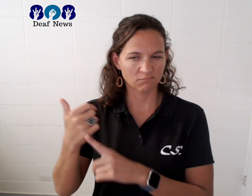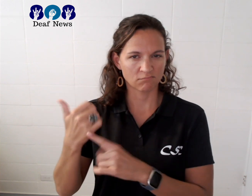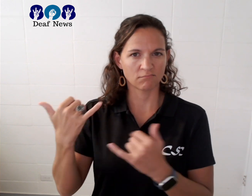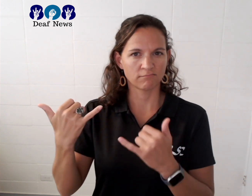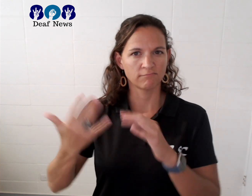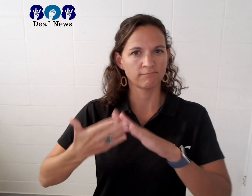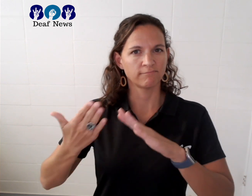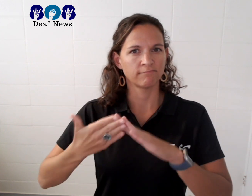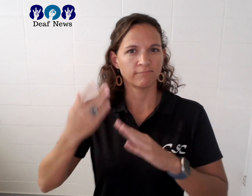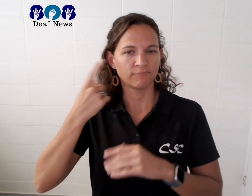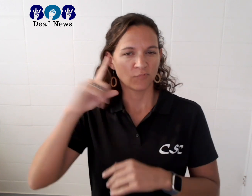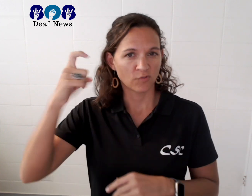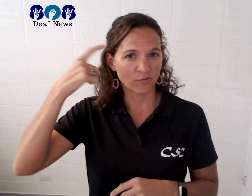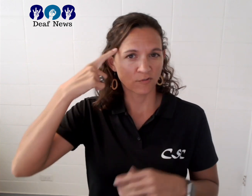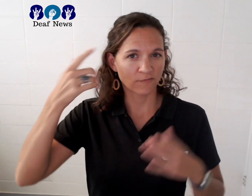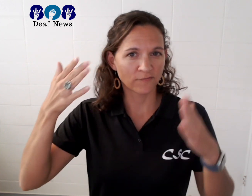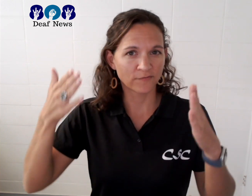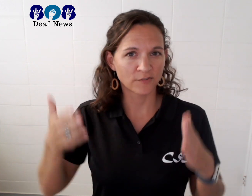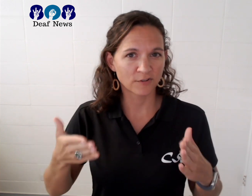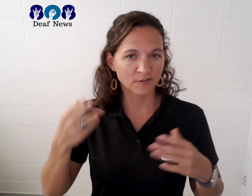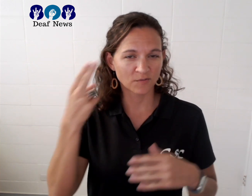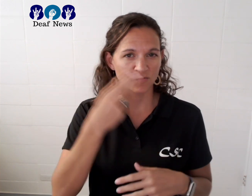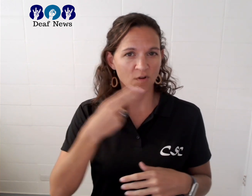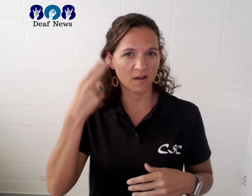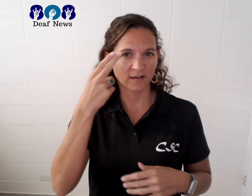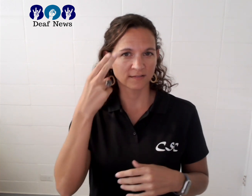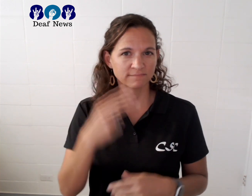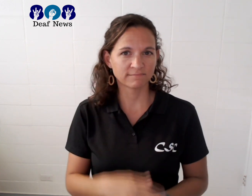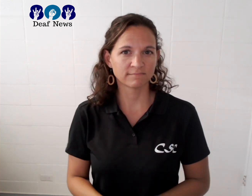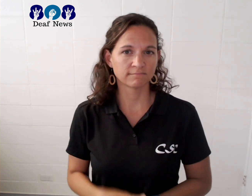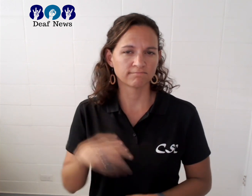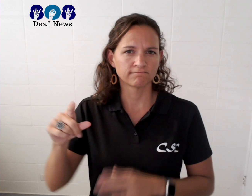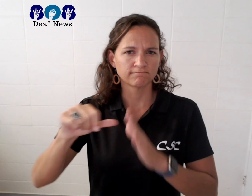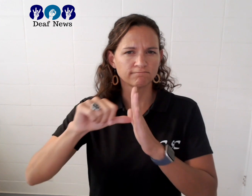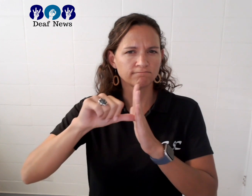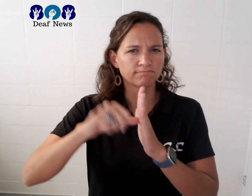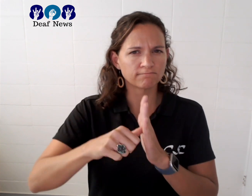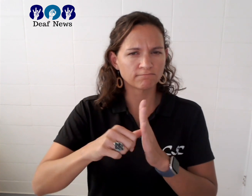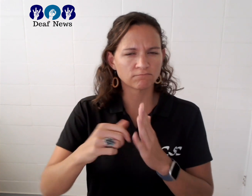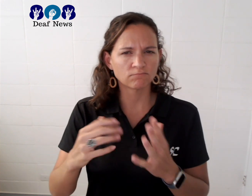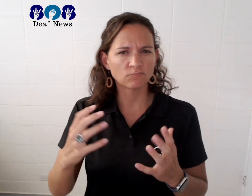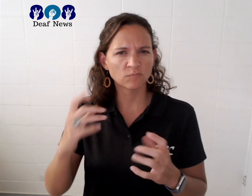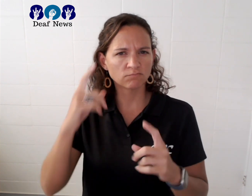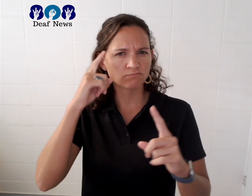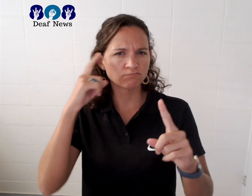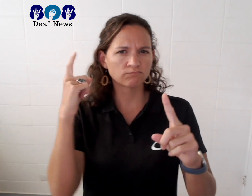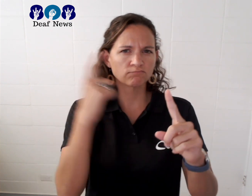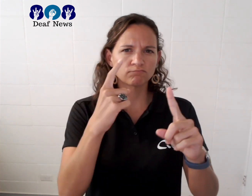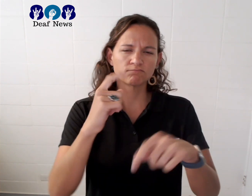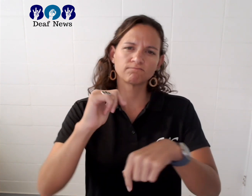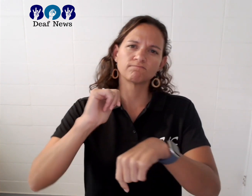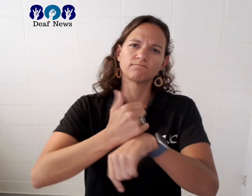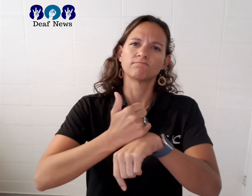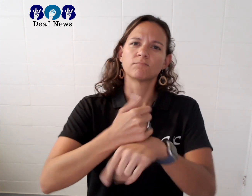is running for Governor of Hawaii. His emphasis and goals is to establish